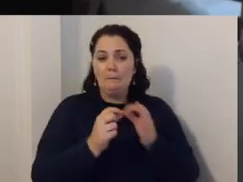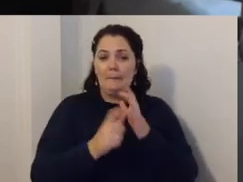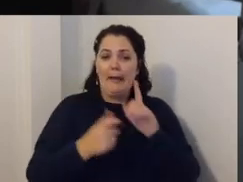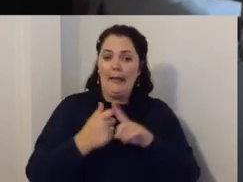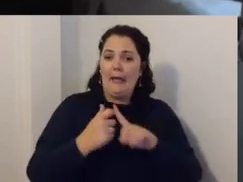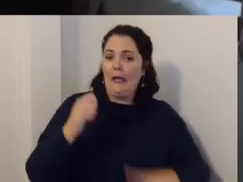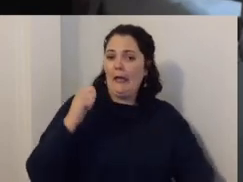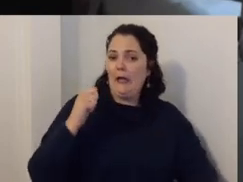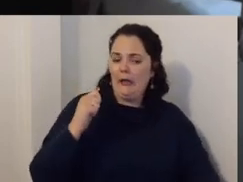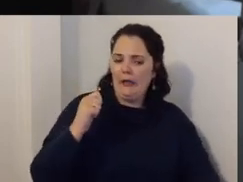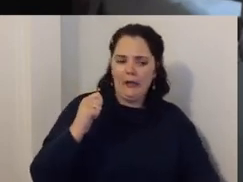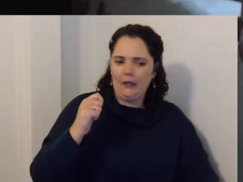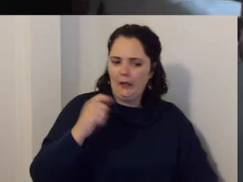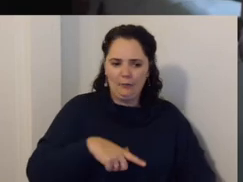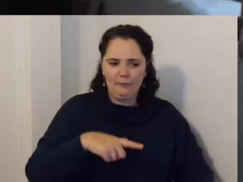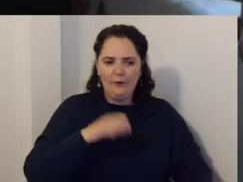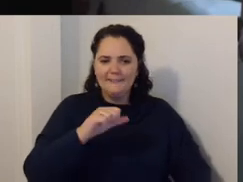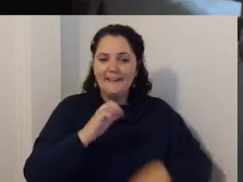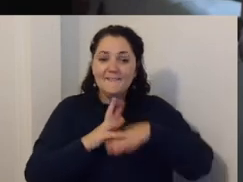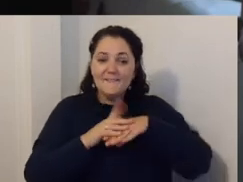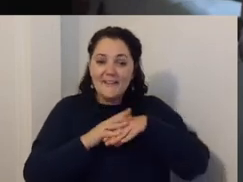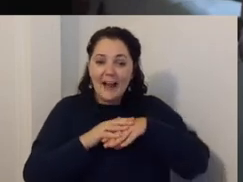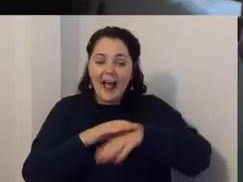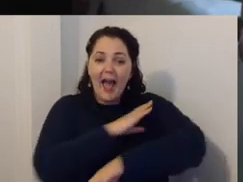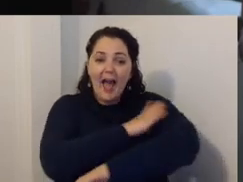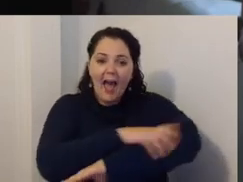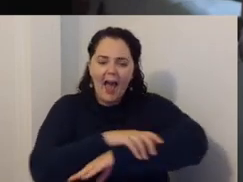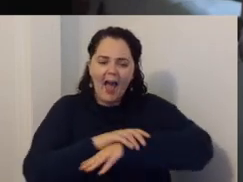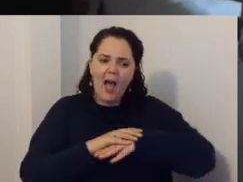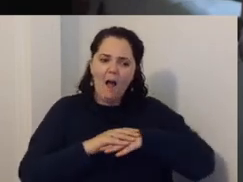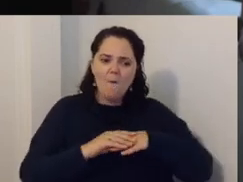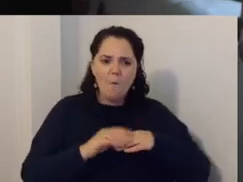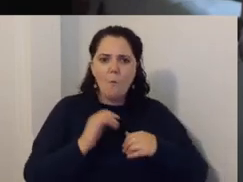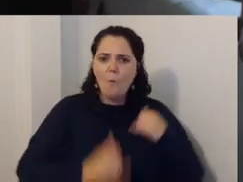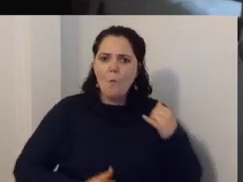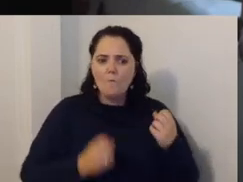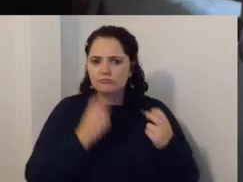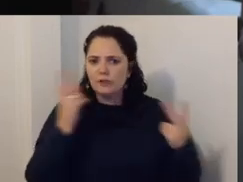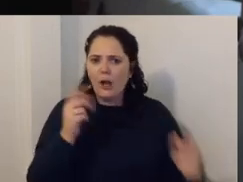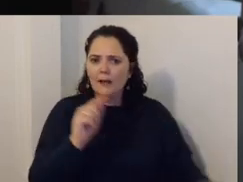is in his shoulder, his arm, his fingers, so again squint down on it, think about where you have those